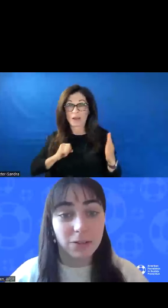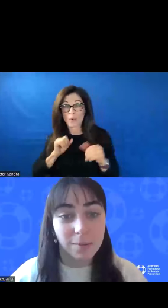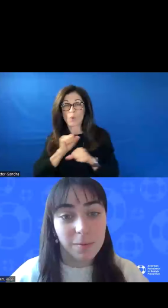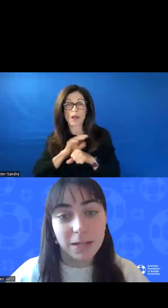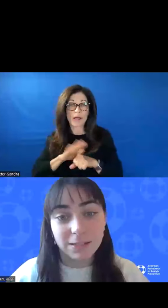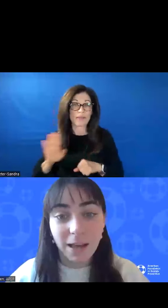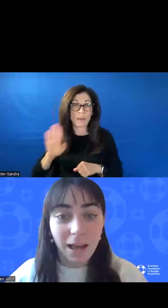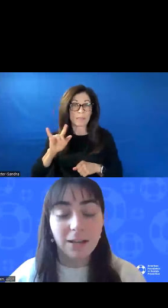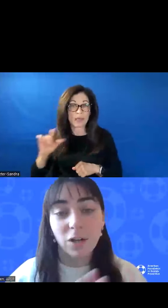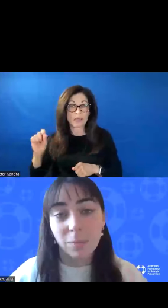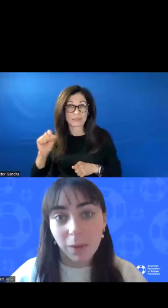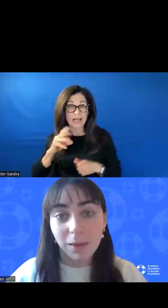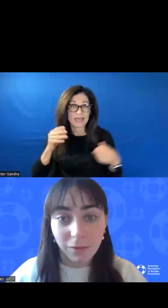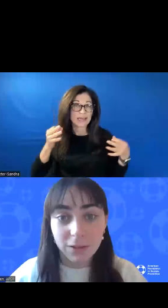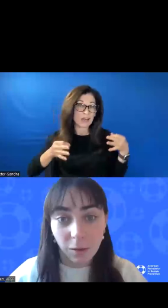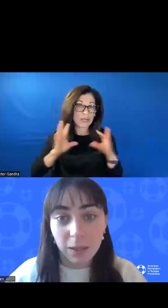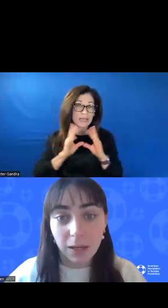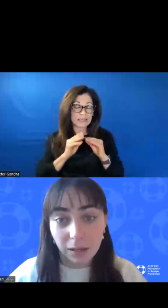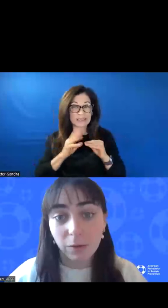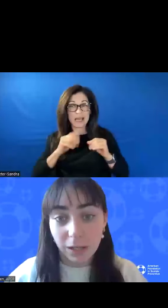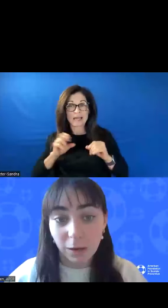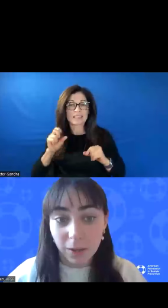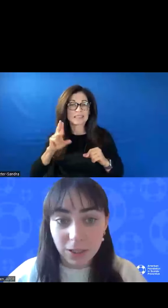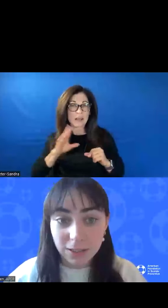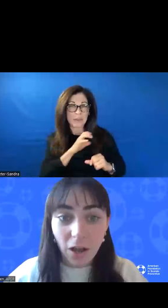IN THEIR COMMITTEES AND TURN THEIR BUDGETS.